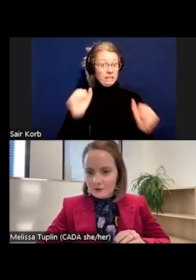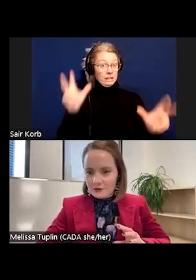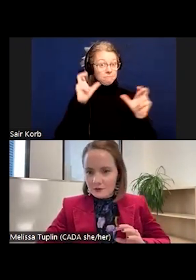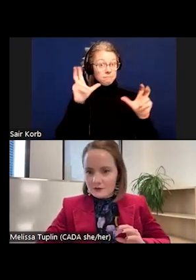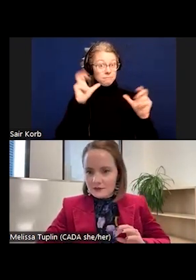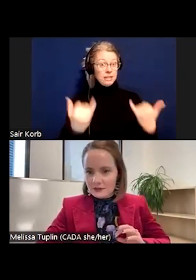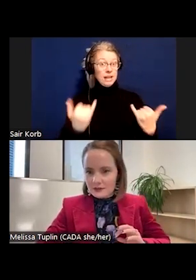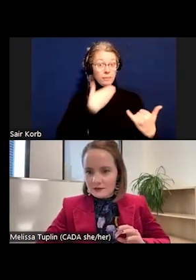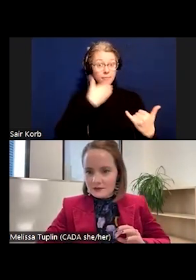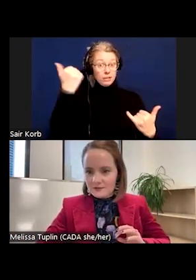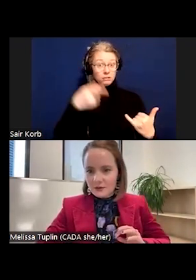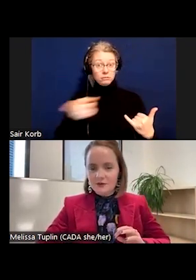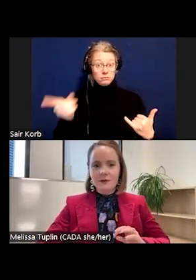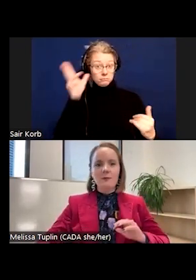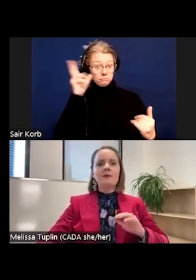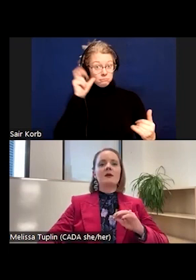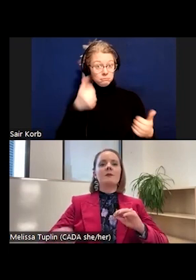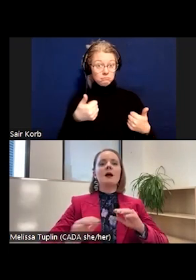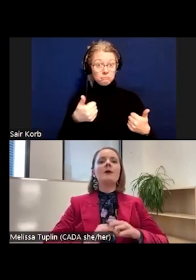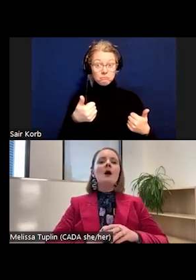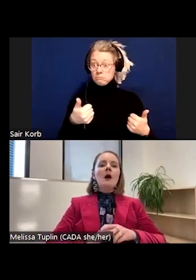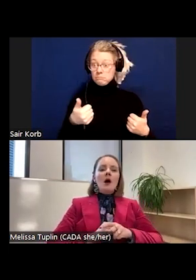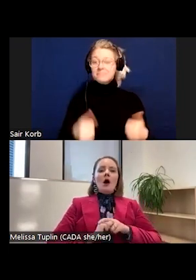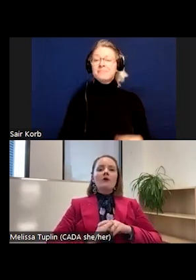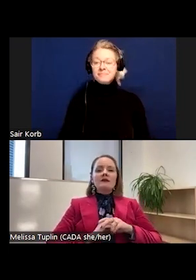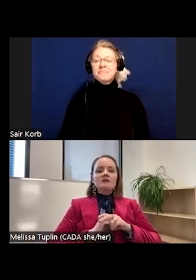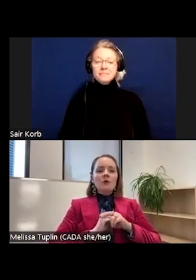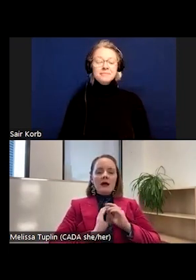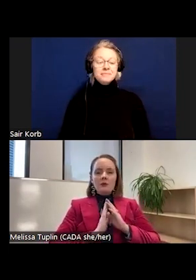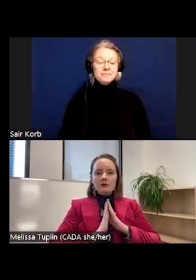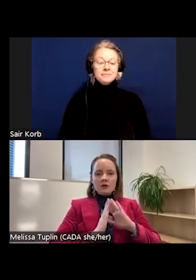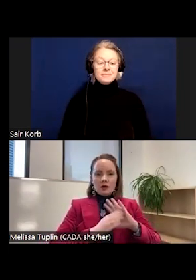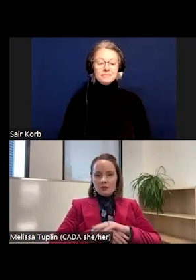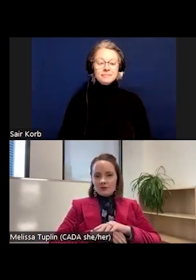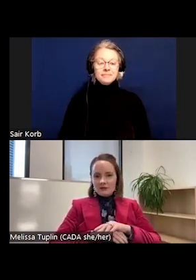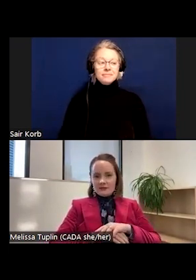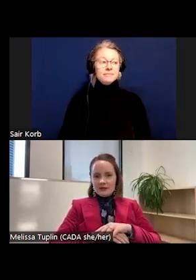whose speakers may not be picking me up. All right, so I will talk briefly today about